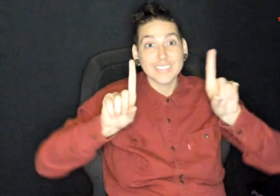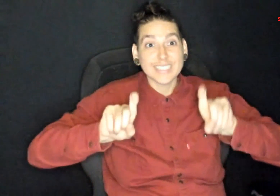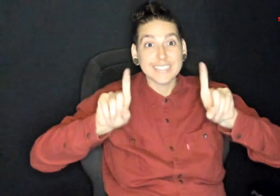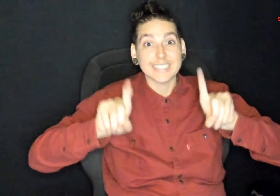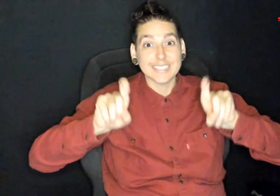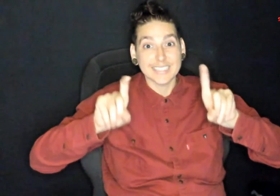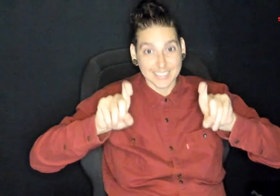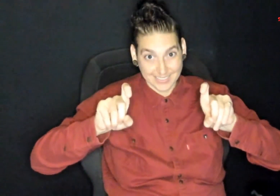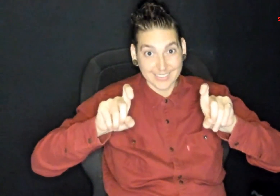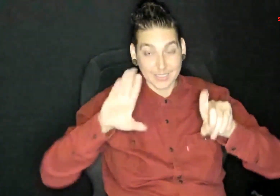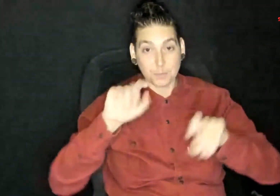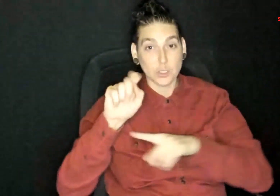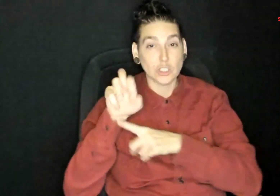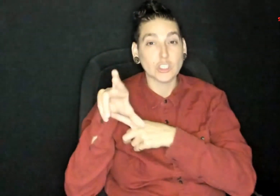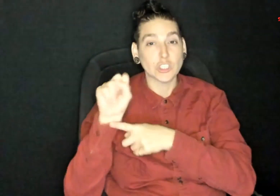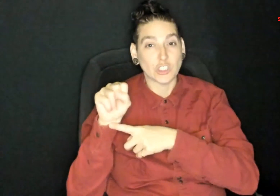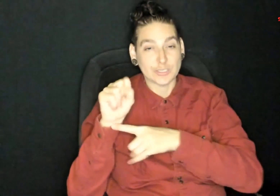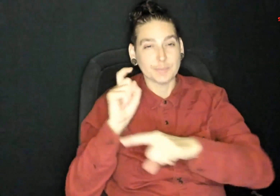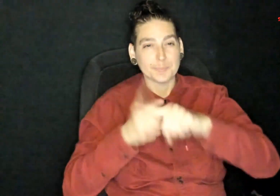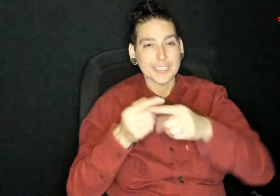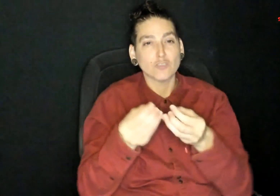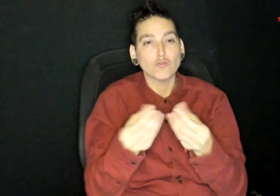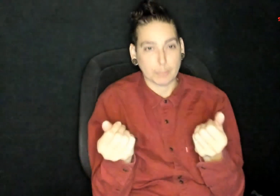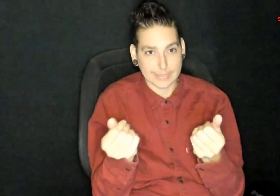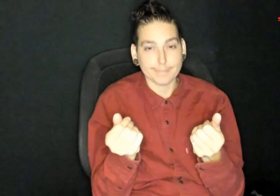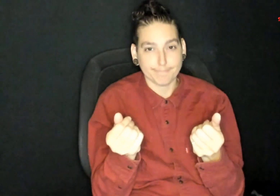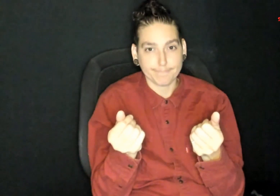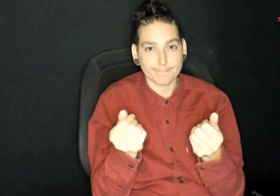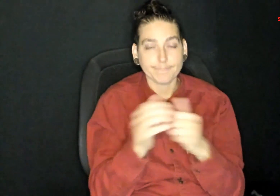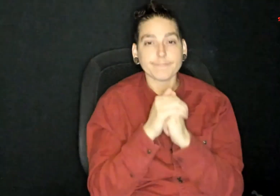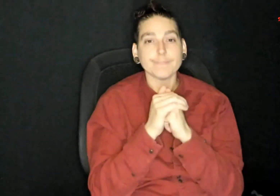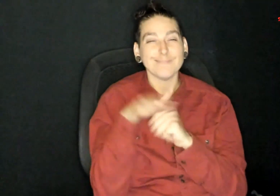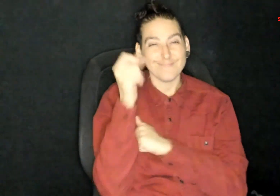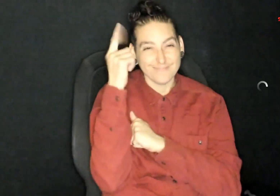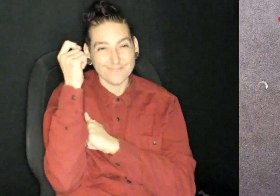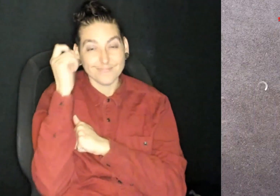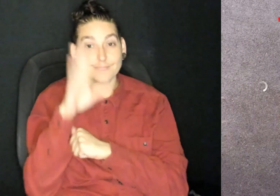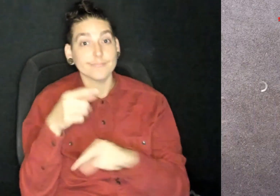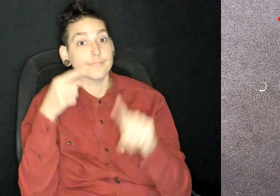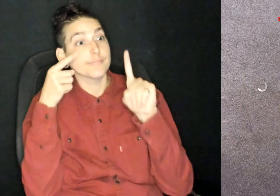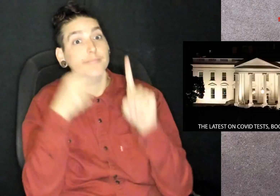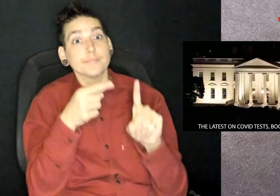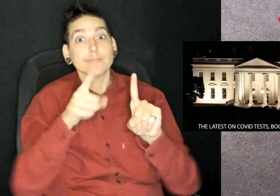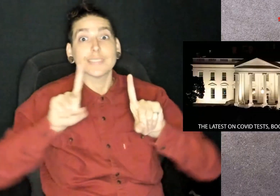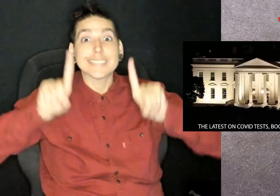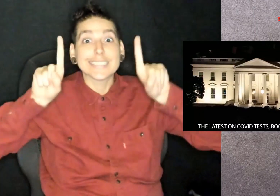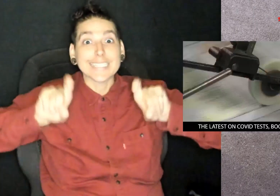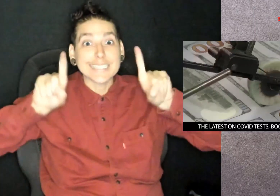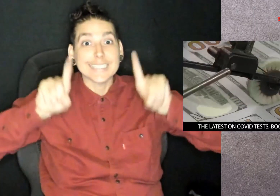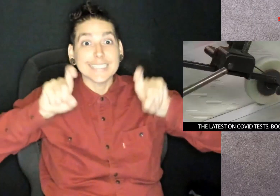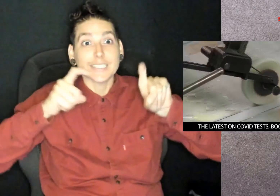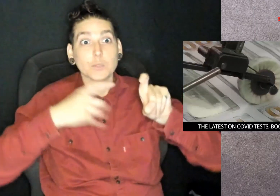and there's new information on testing boosters and treatment in the case of testing